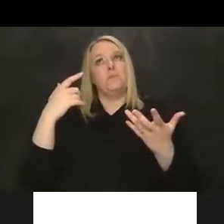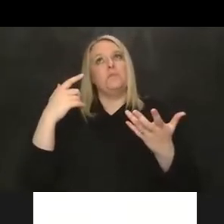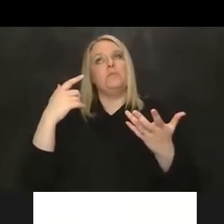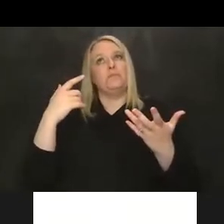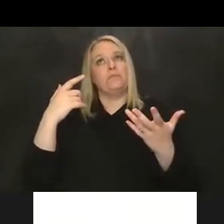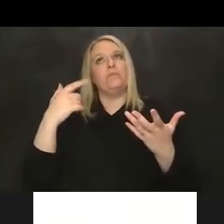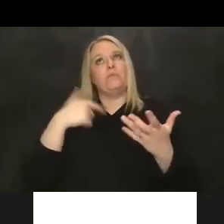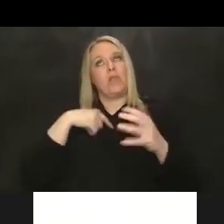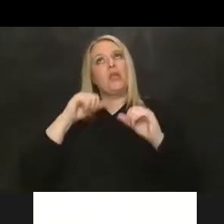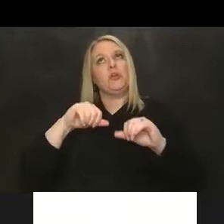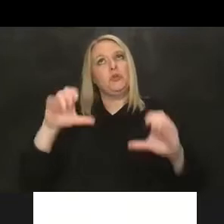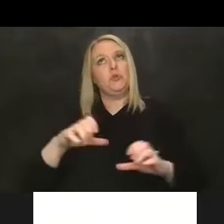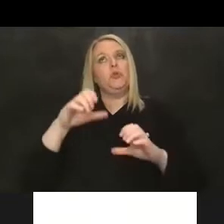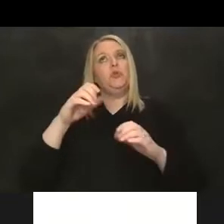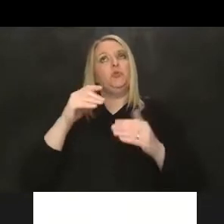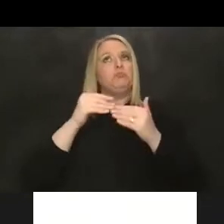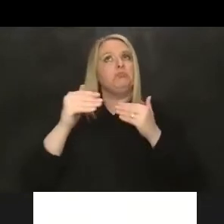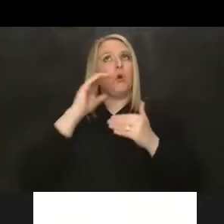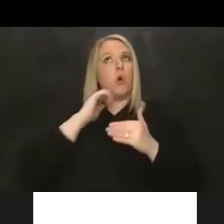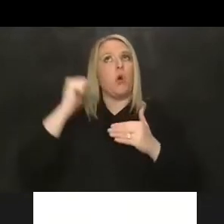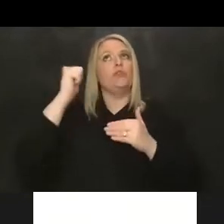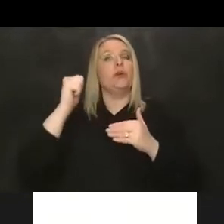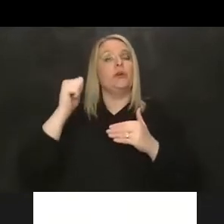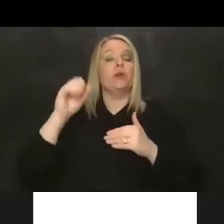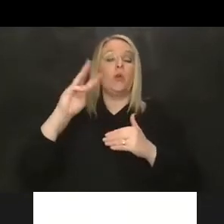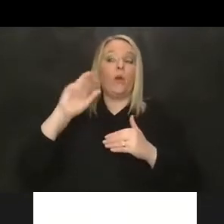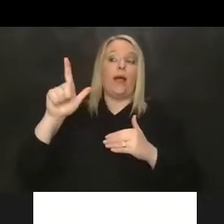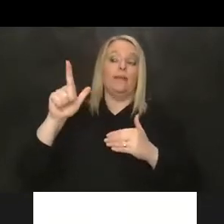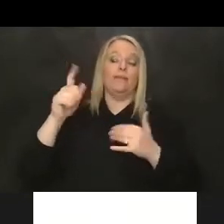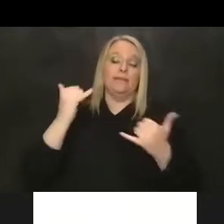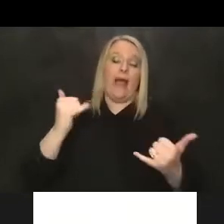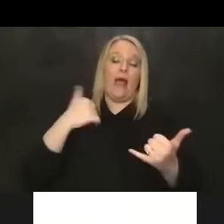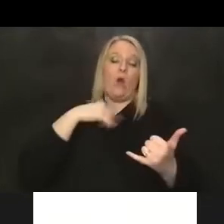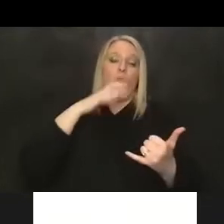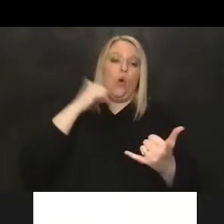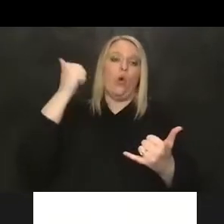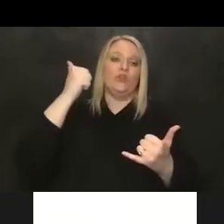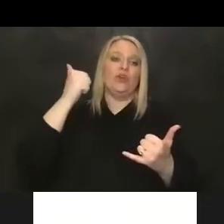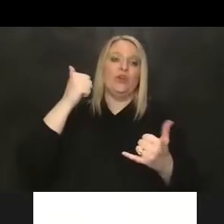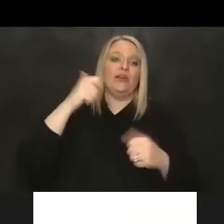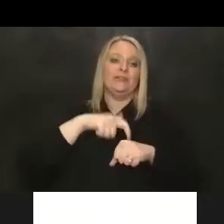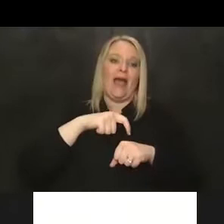I could do when I'm older, well I'm older, and that time is coming, and time- it might even be now,